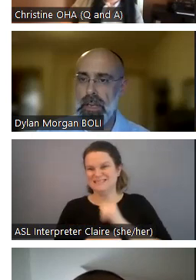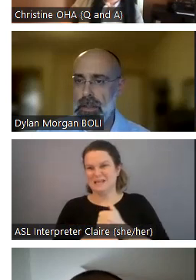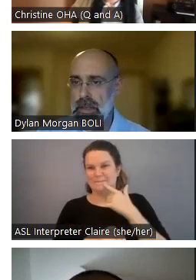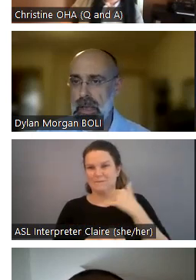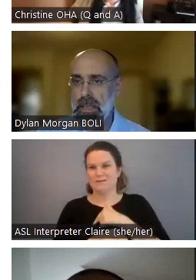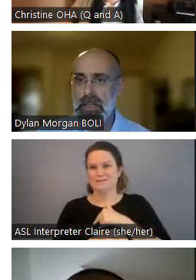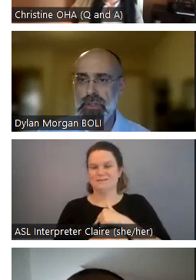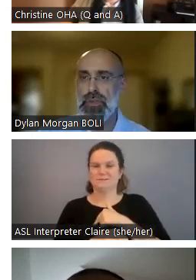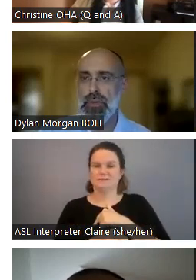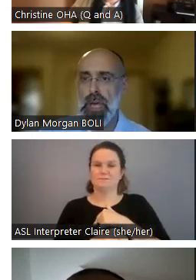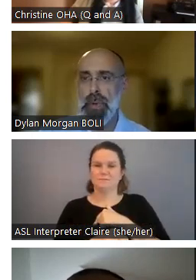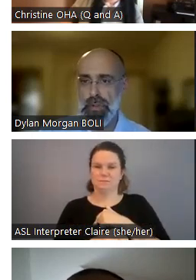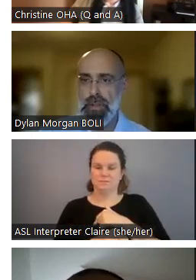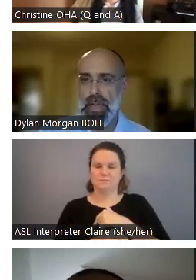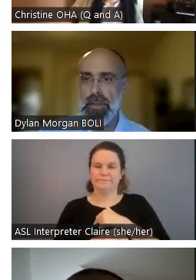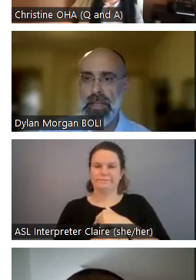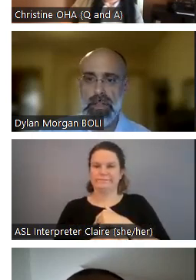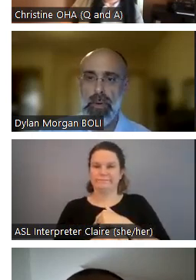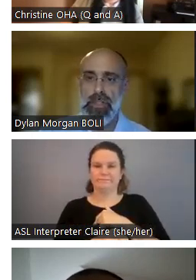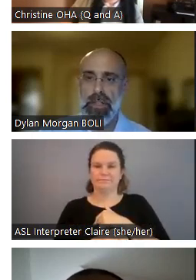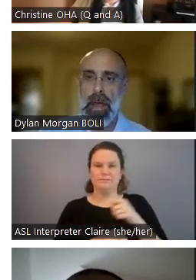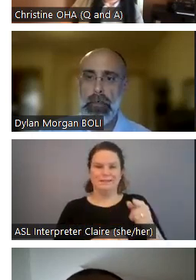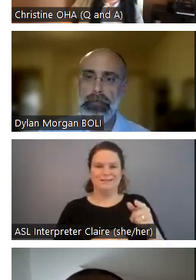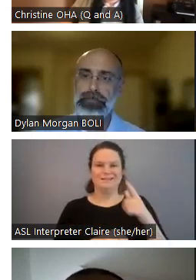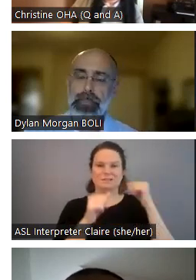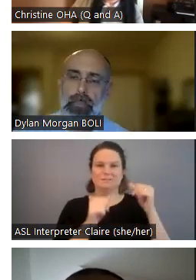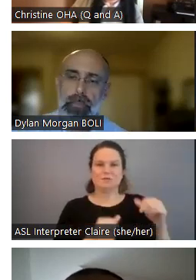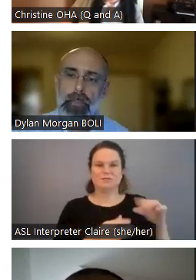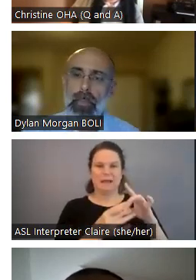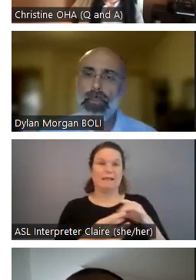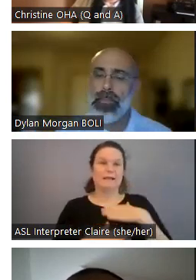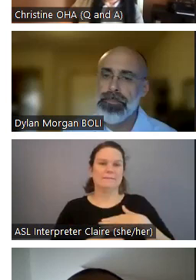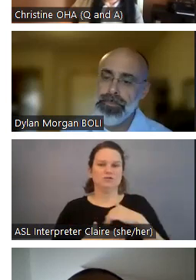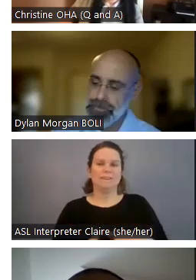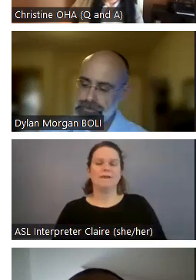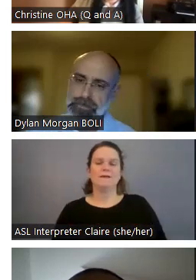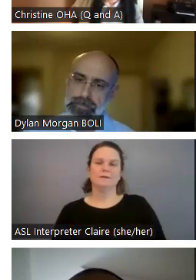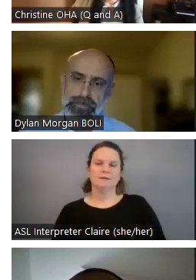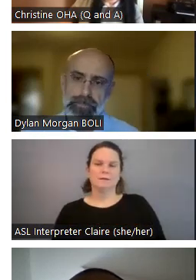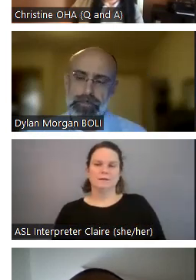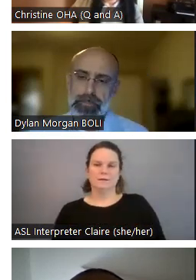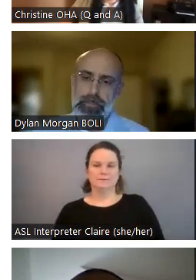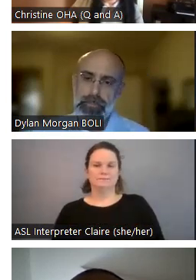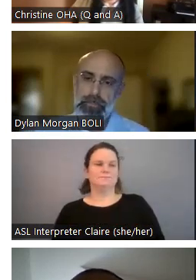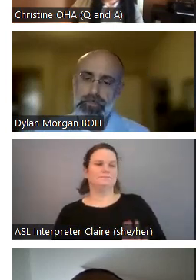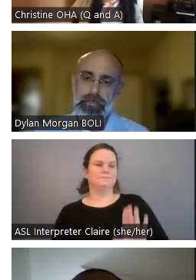again- I think Eaen just posted that link, so I appreciate that.